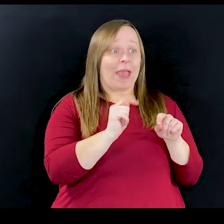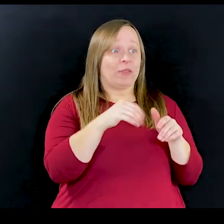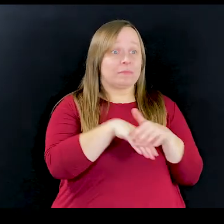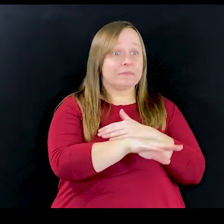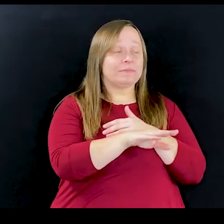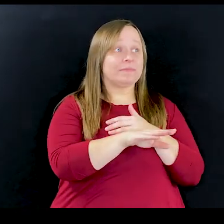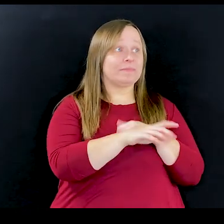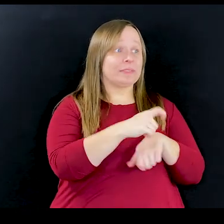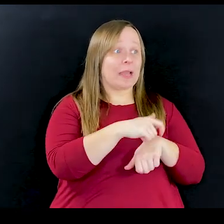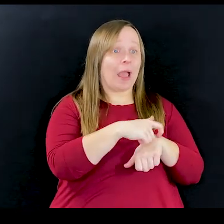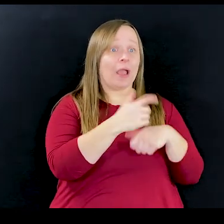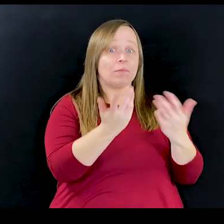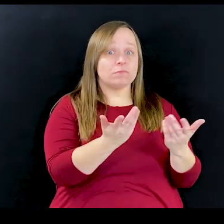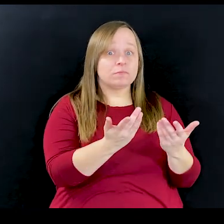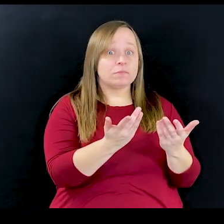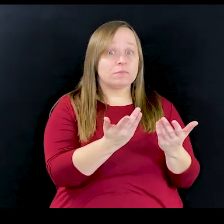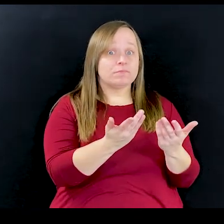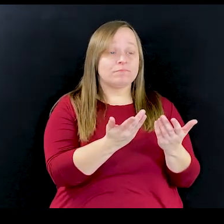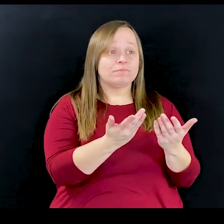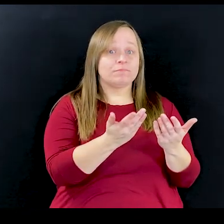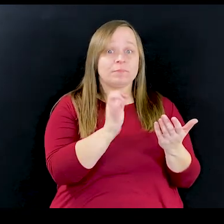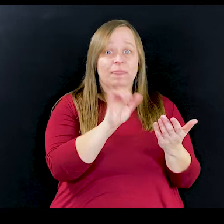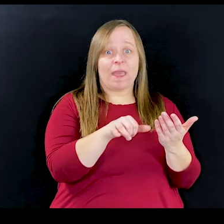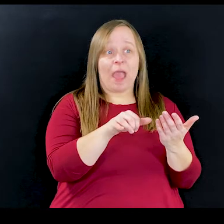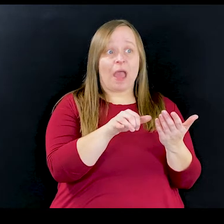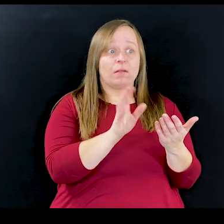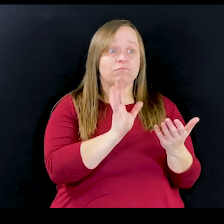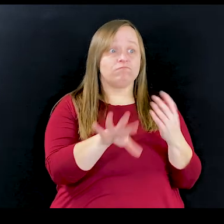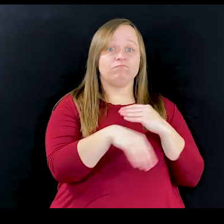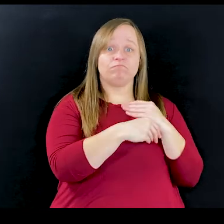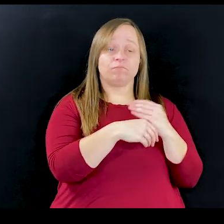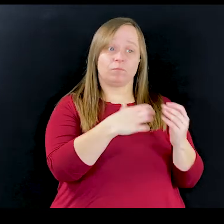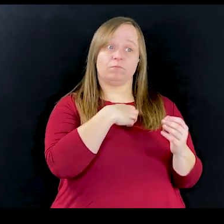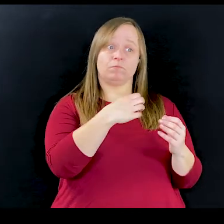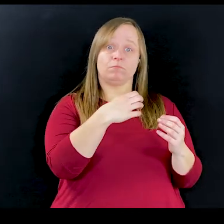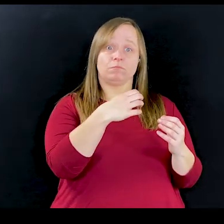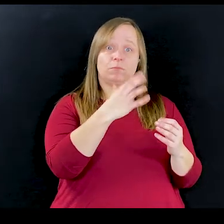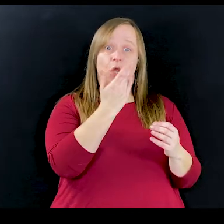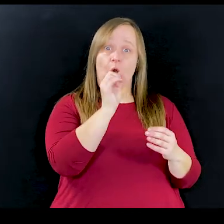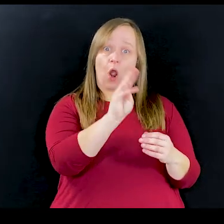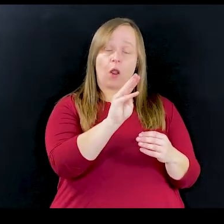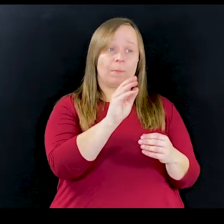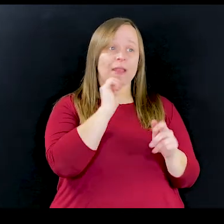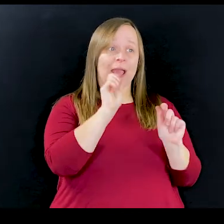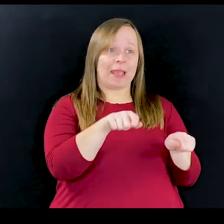get into the bathroom to use the bathroom, you could argue that that is harm because you were not